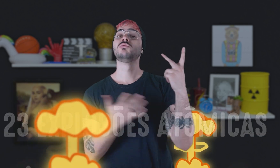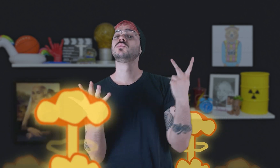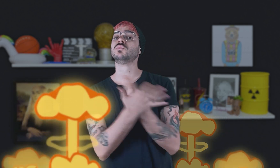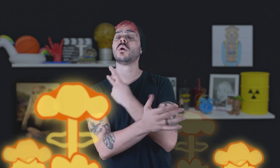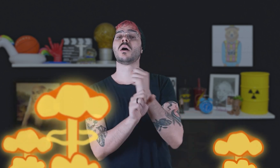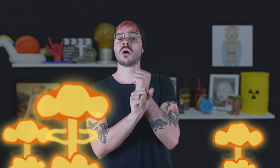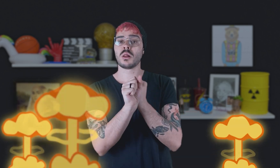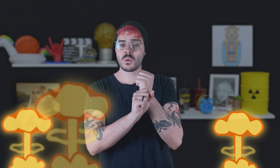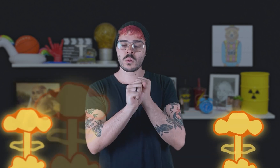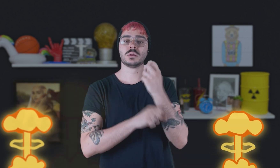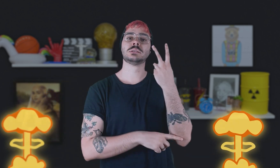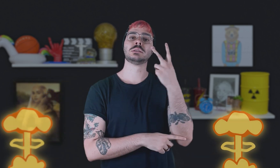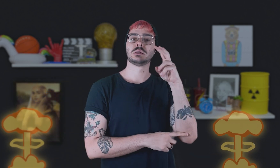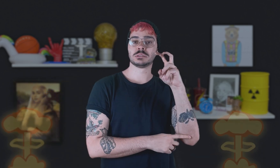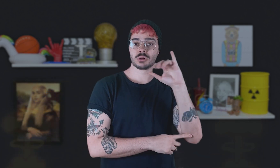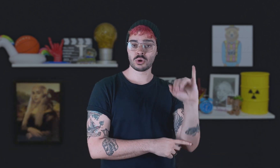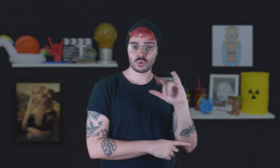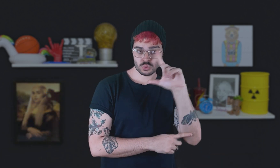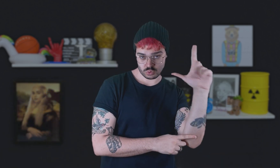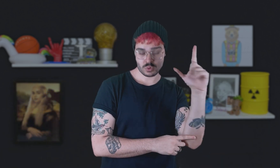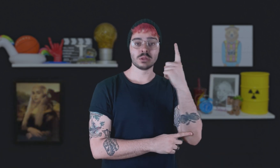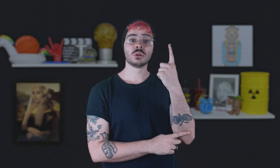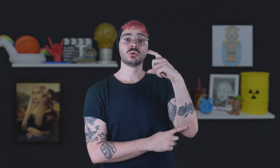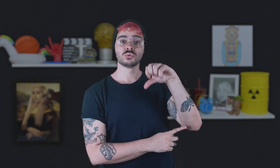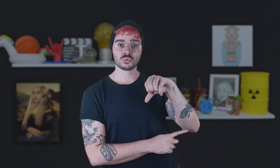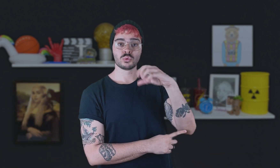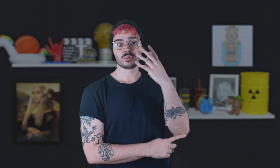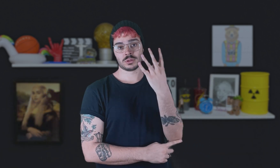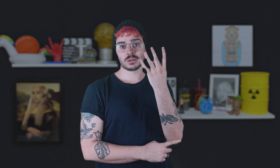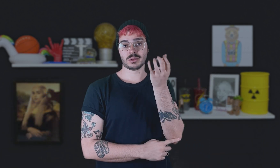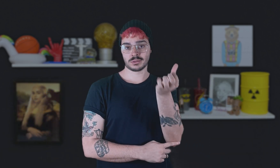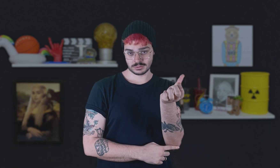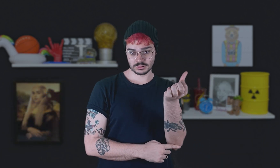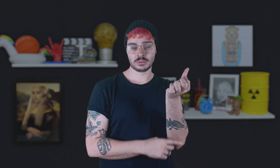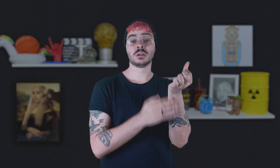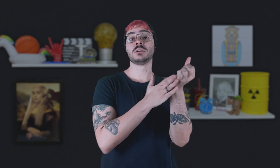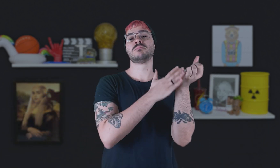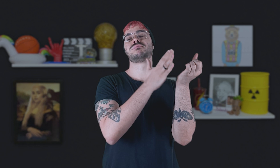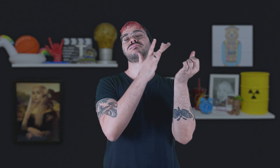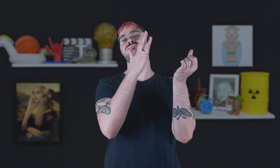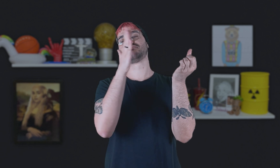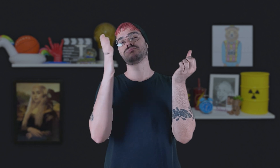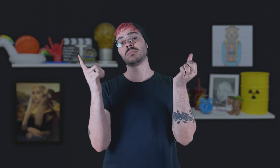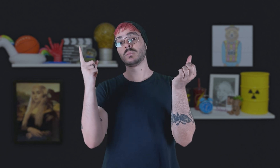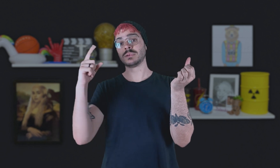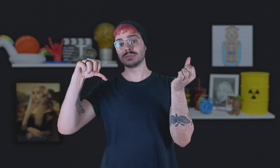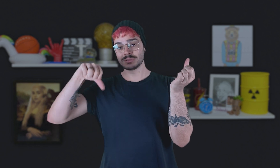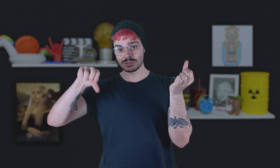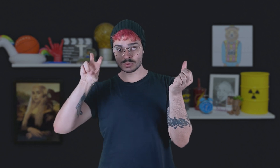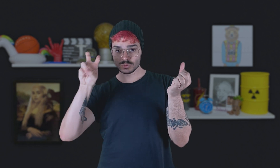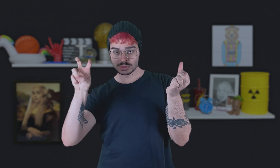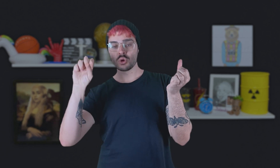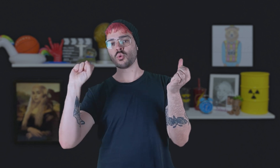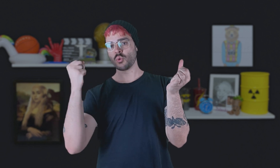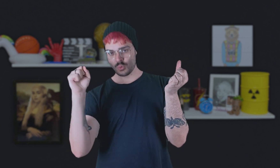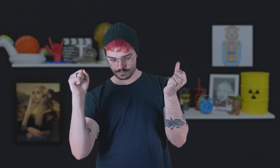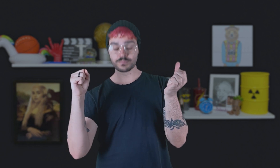on July 25, 1946 and 1958,